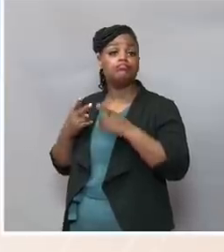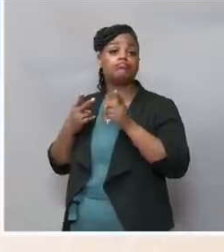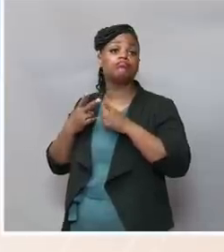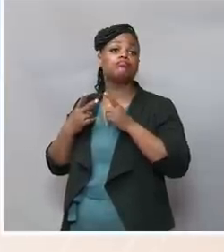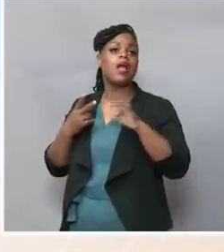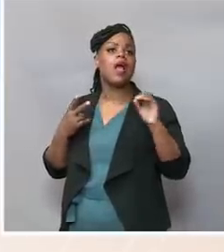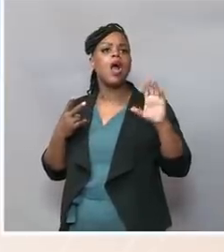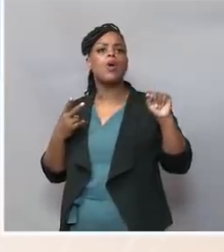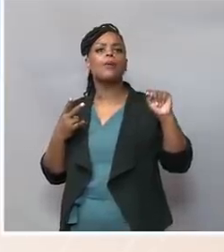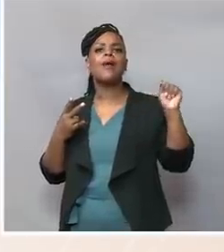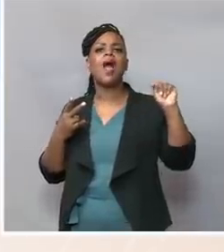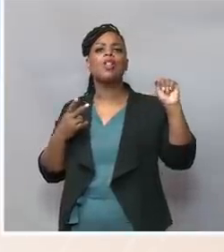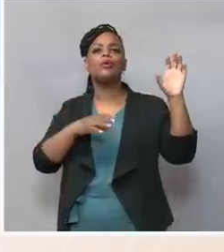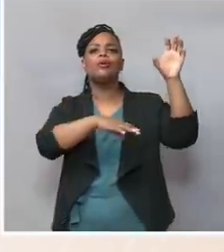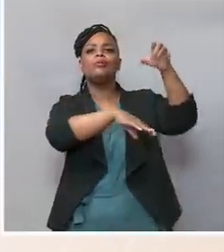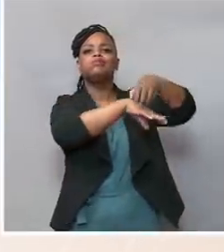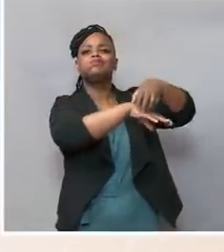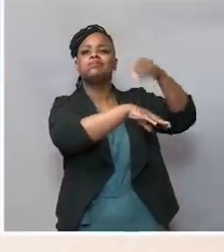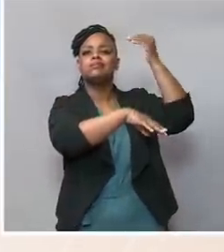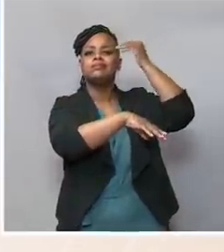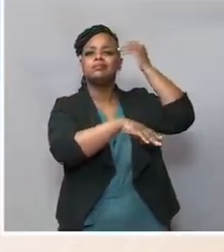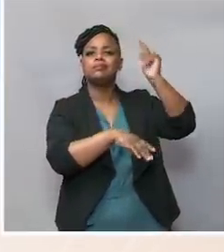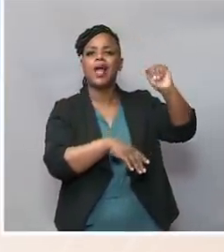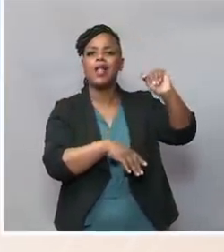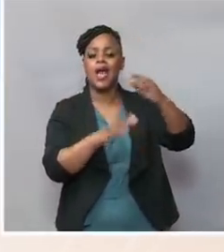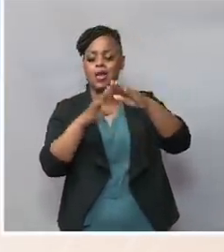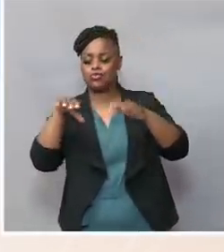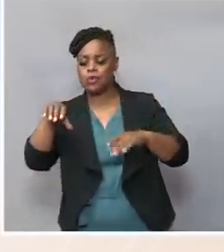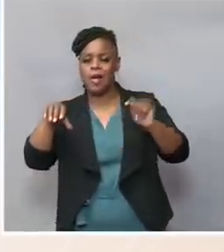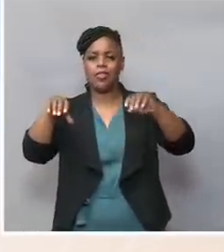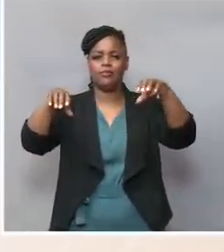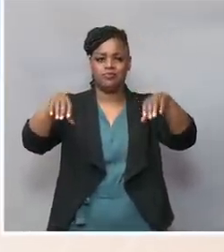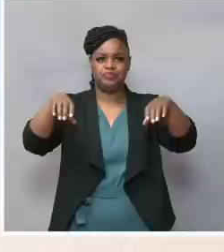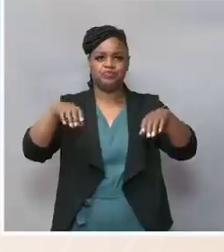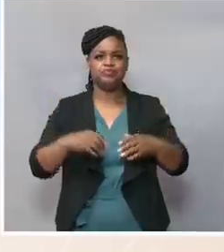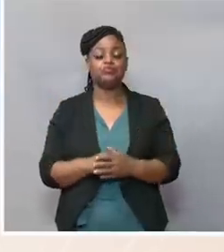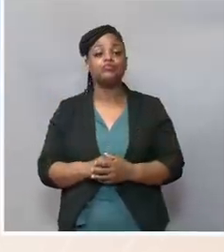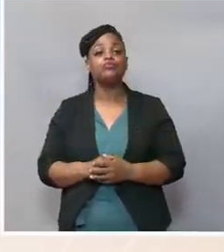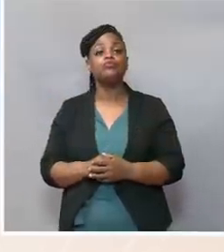Dr. Alexander Hamilton Bailey, and dates to the 1740's.